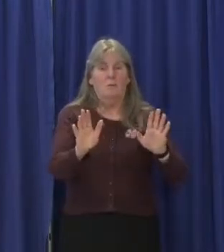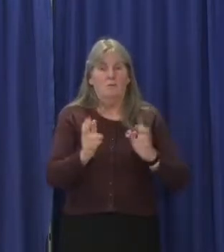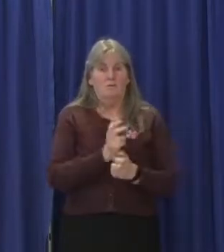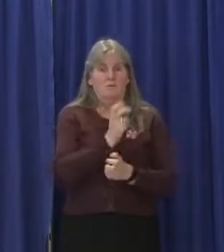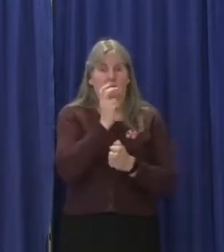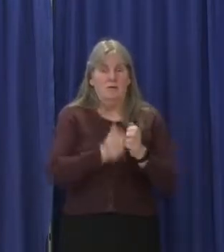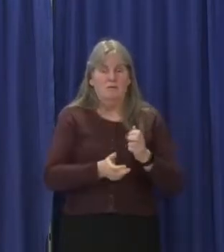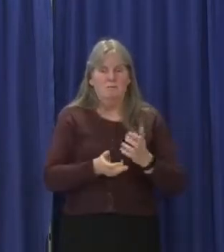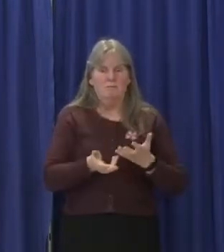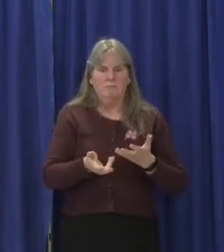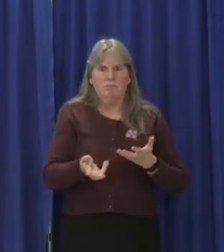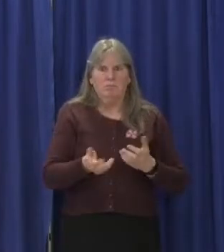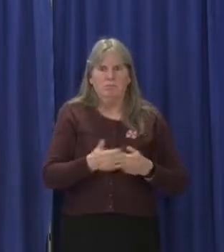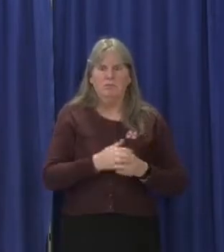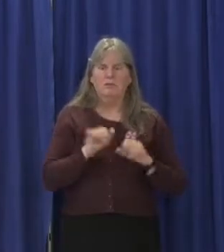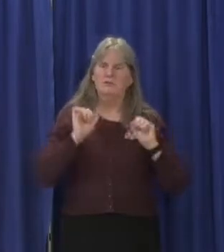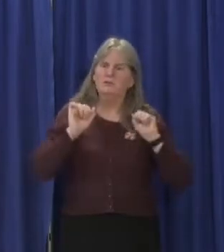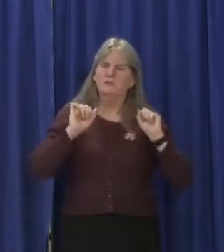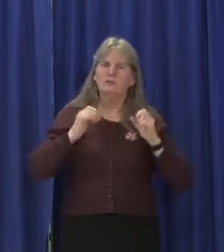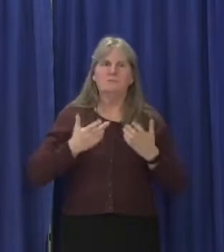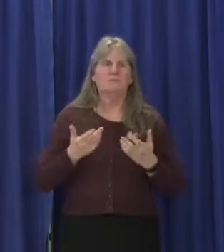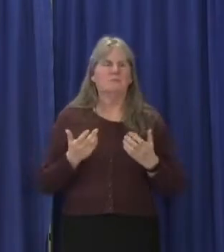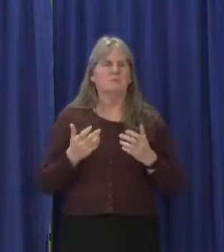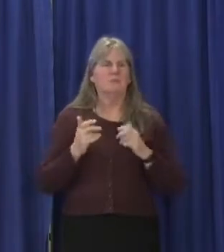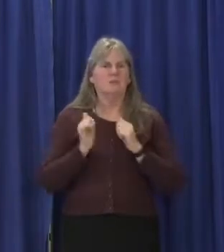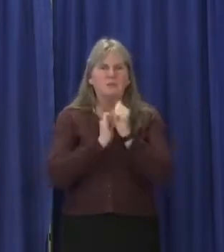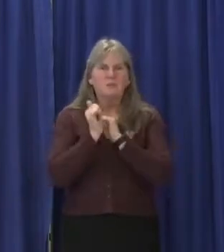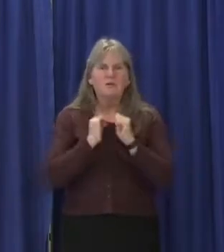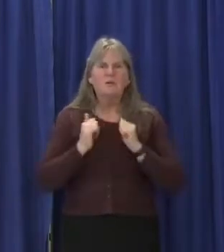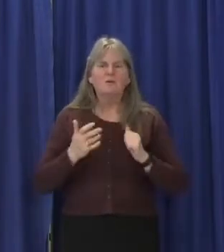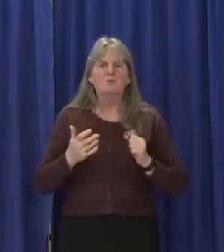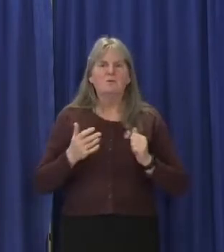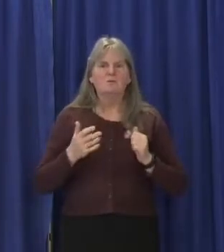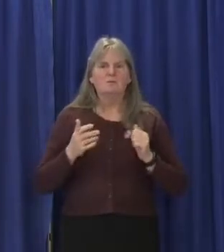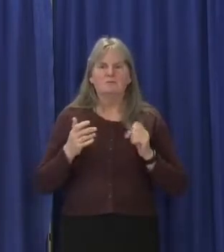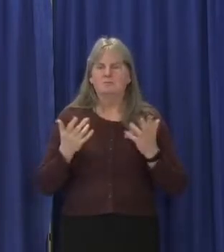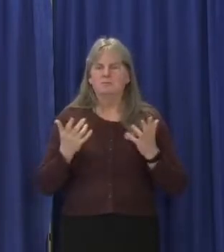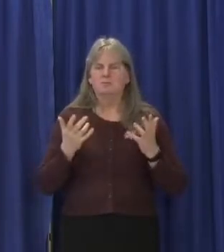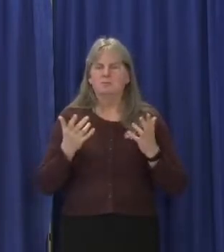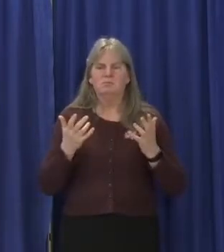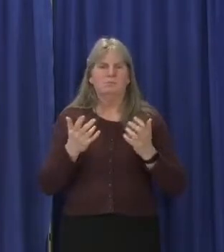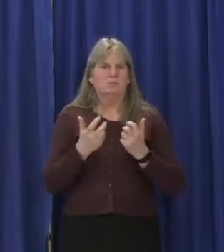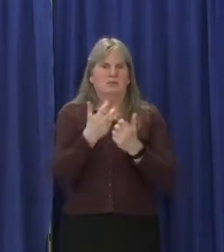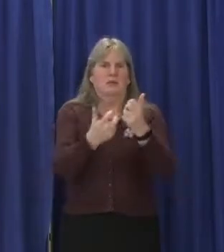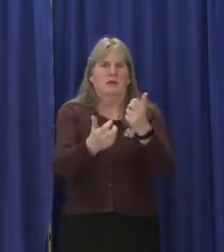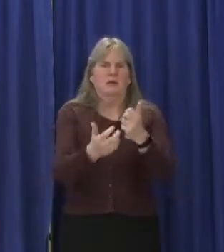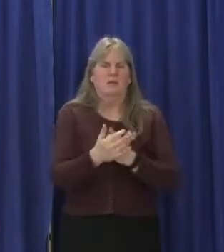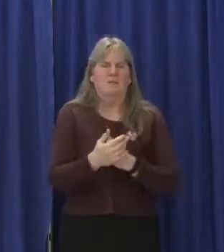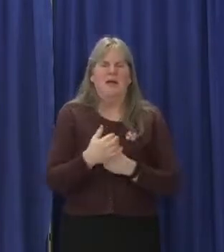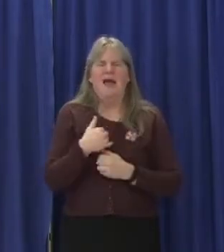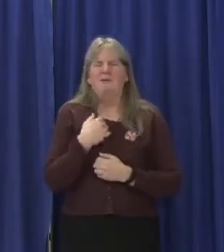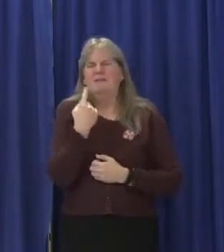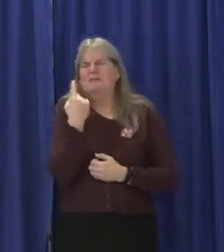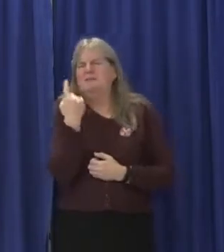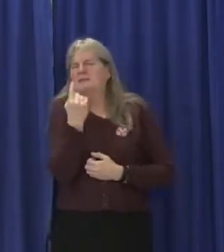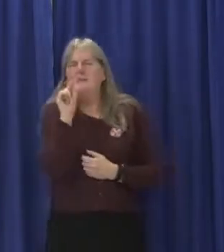know, gyms are booked, sports facilities are booked. At least having an opportunity to have some sport was